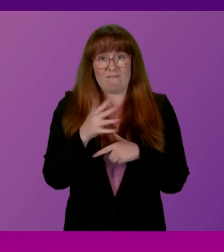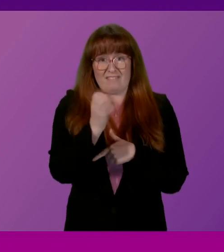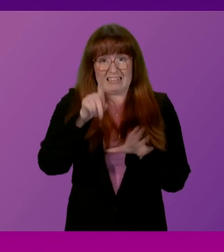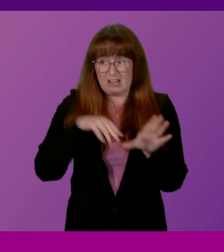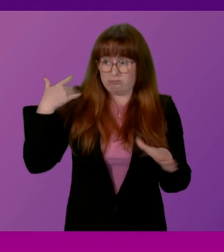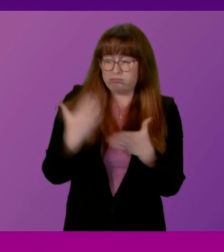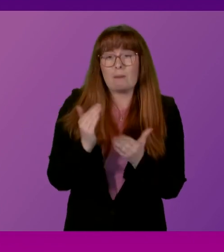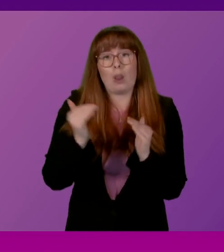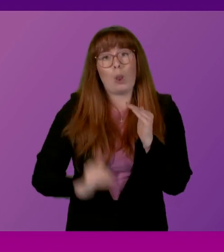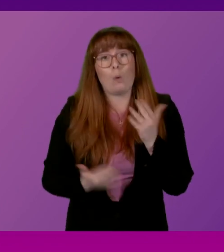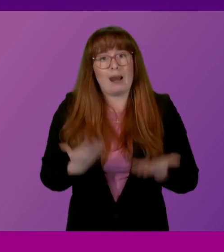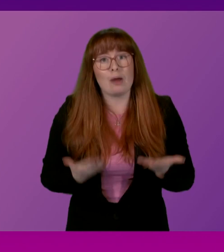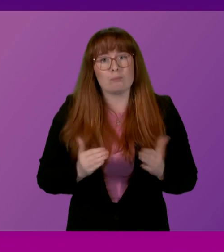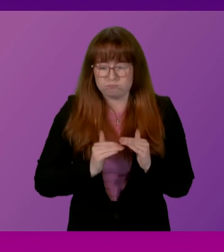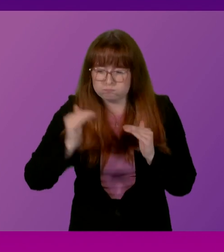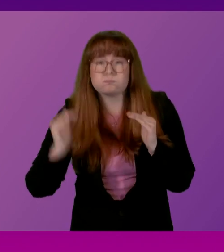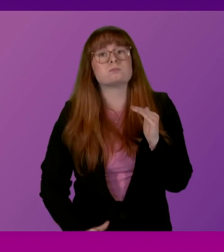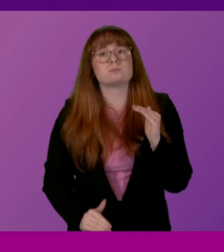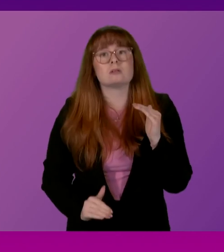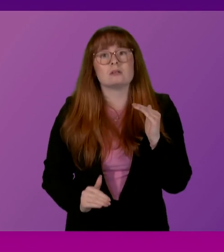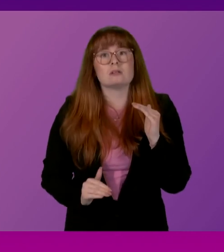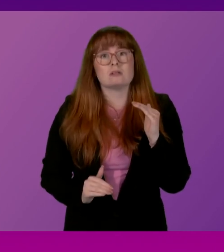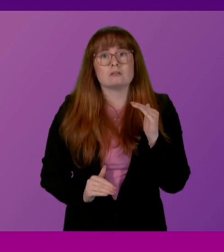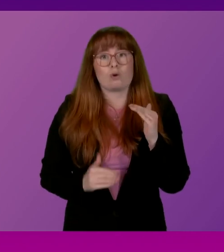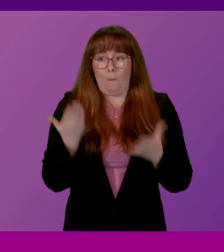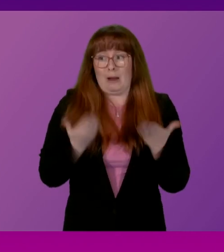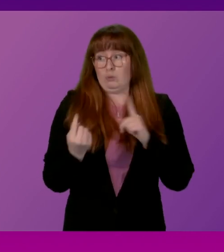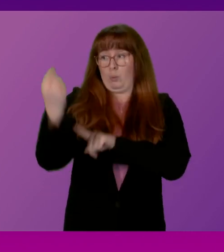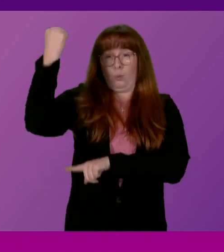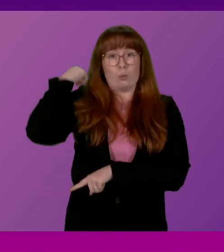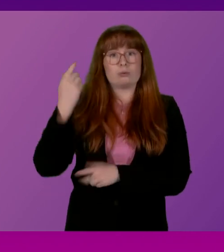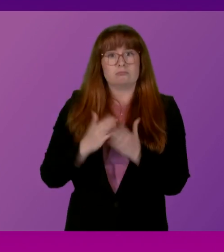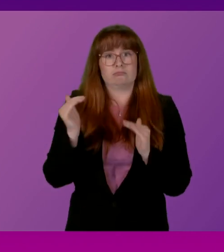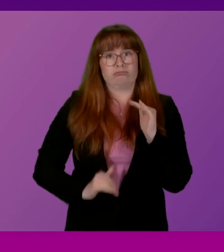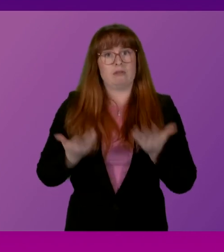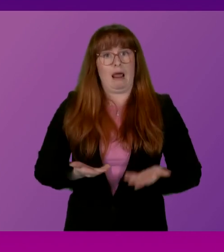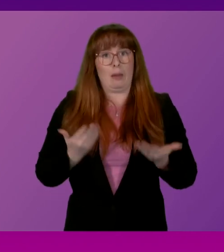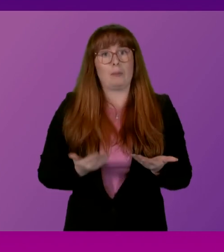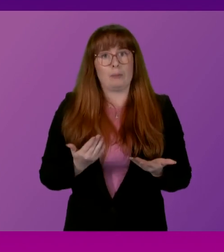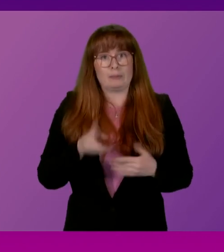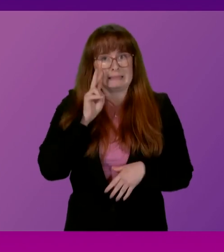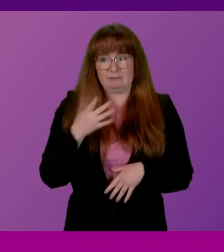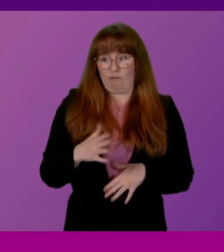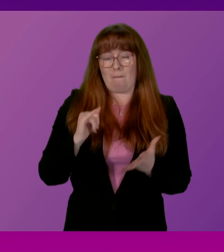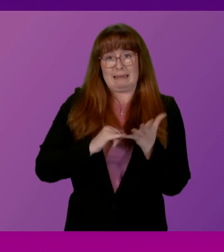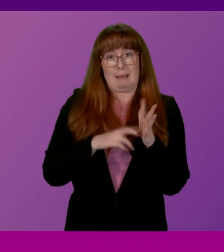There has been a 41 per cent decrease in recorded crime since the SNP came into government.